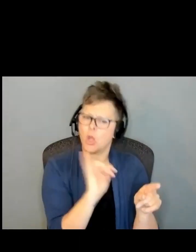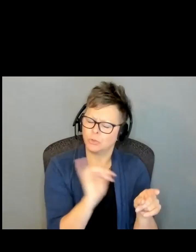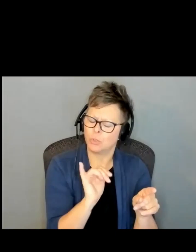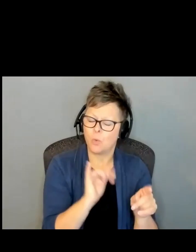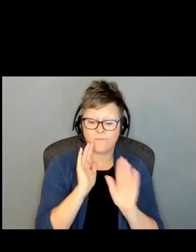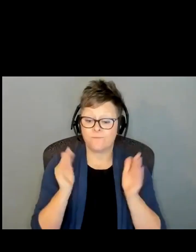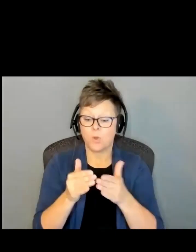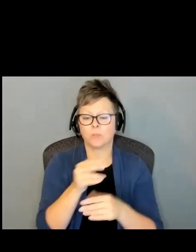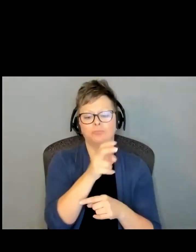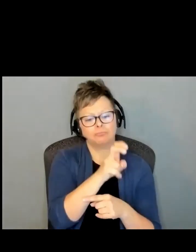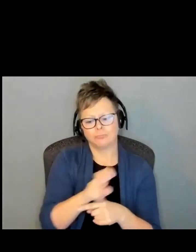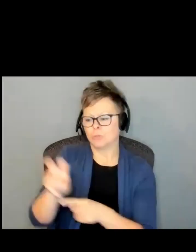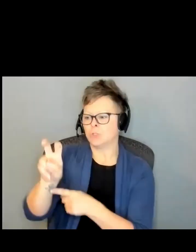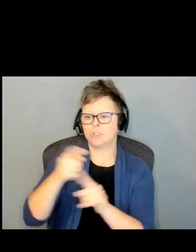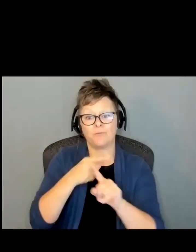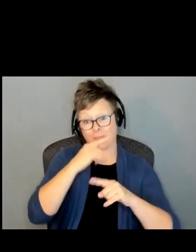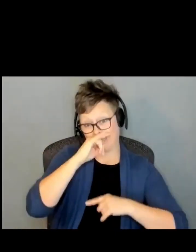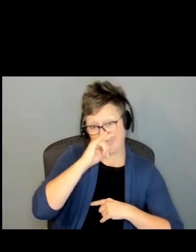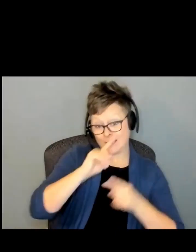from pediatric to adult care system.